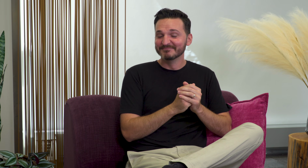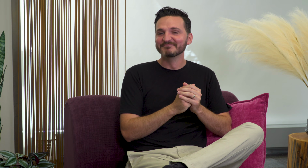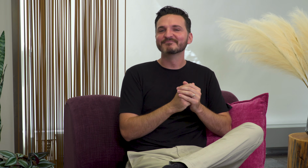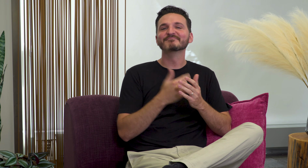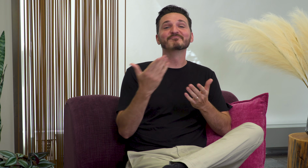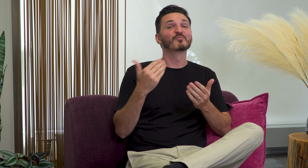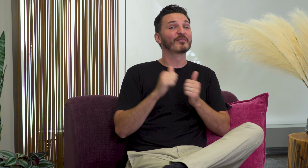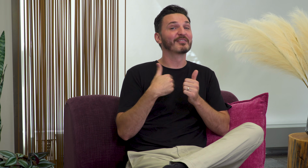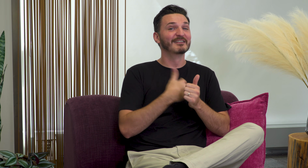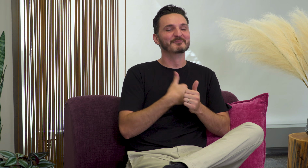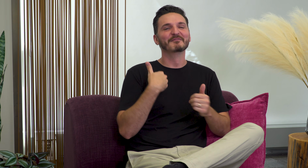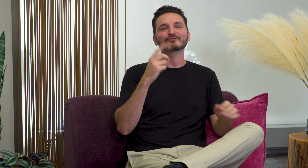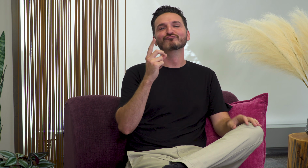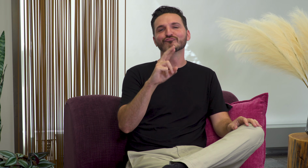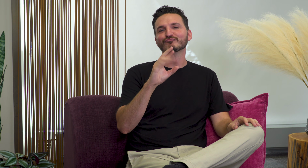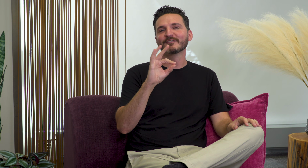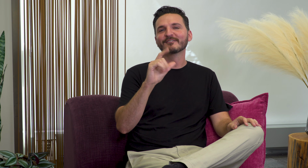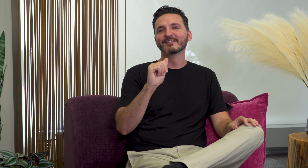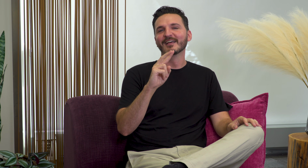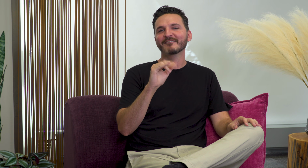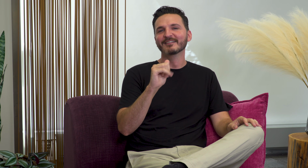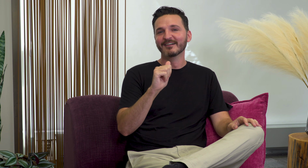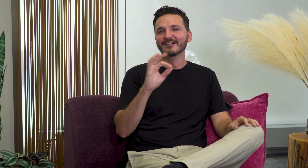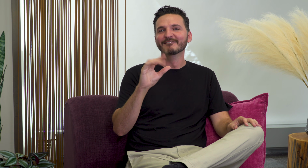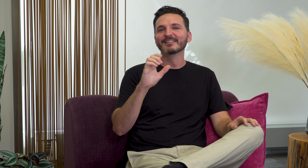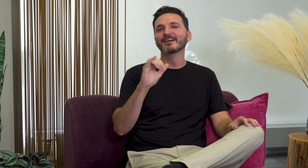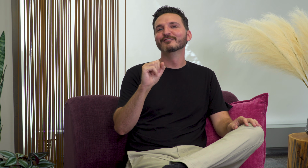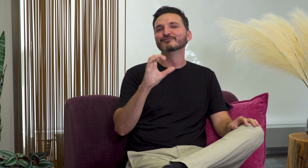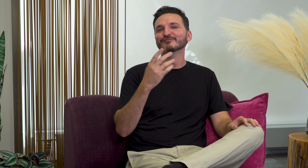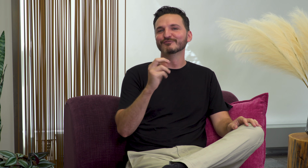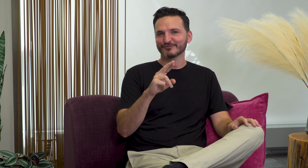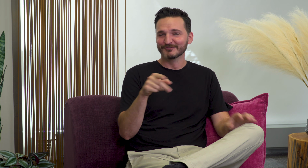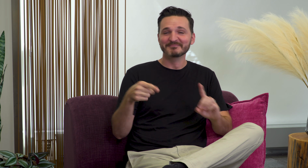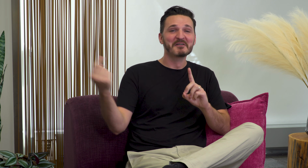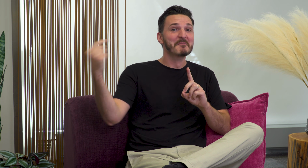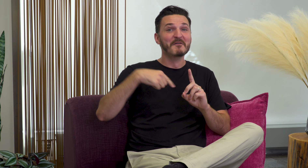who is beginning an exciting chapter not only for herself, but for RIT/NTID as well.